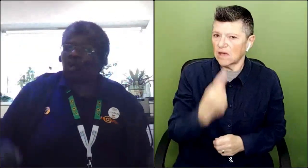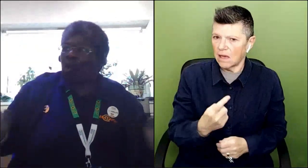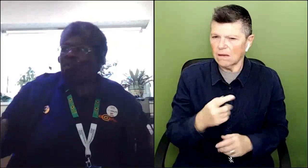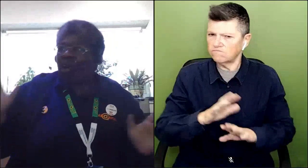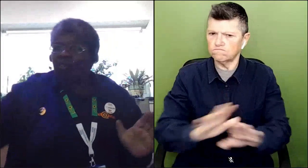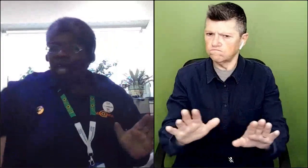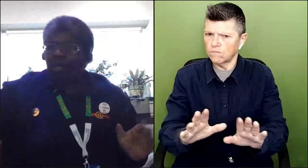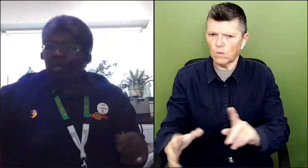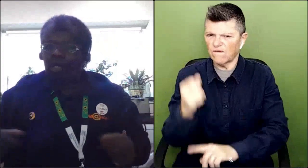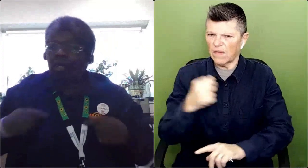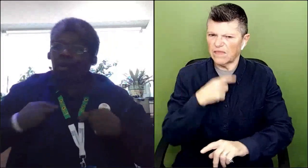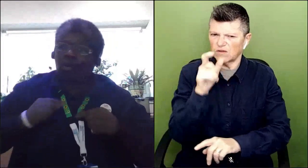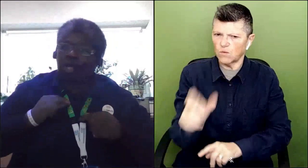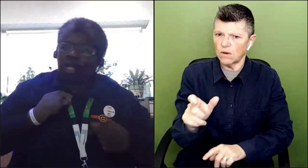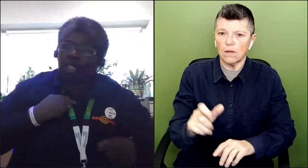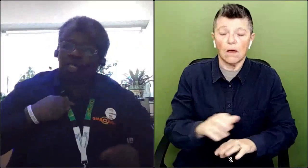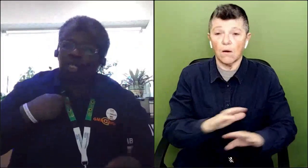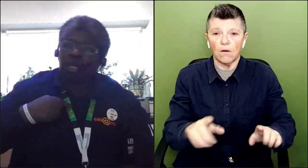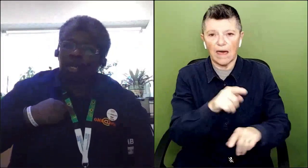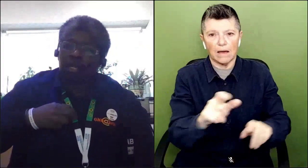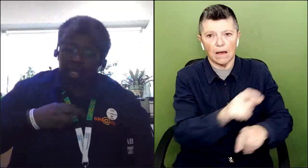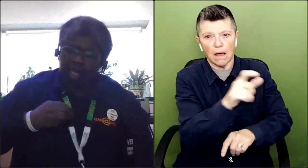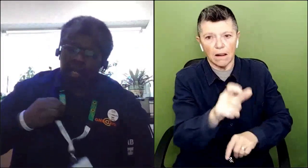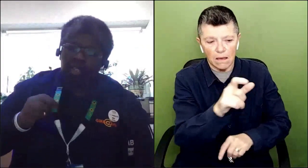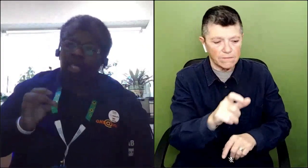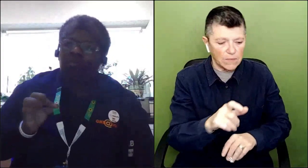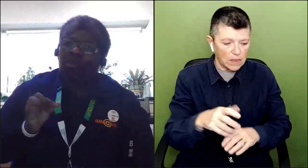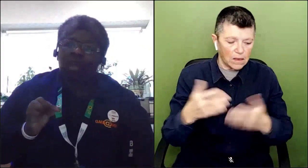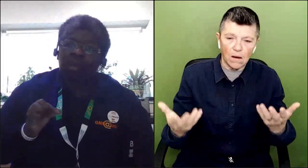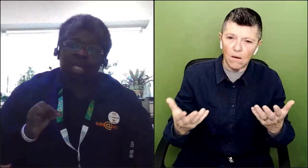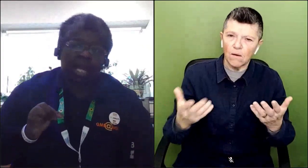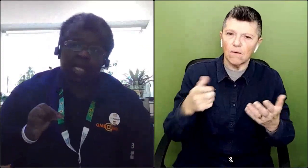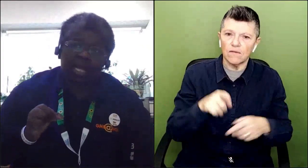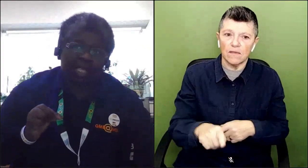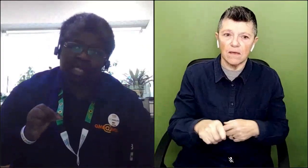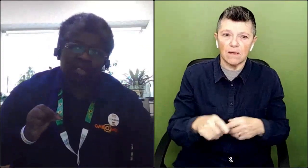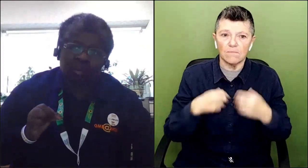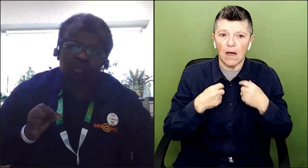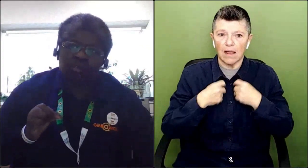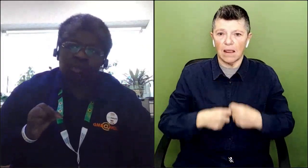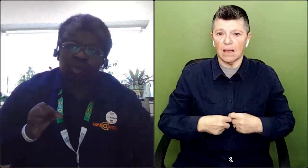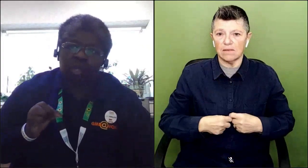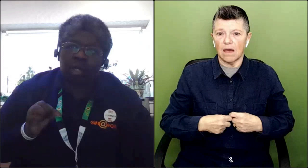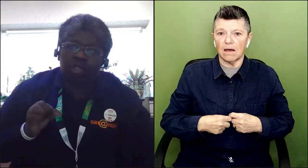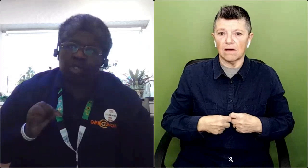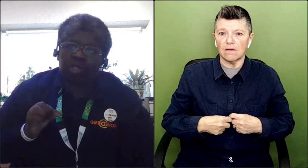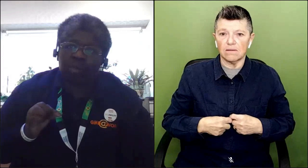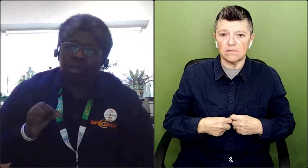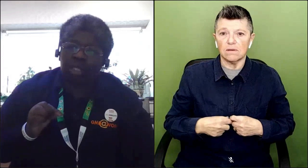we found that colour, or like the laniards I've got around my neck, that hasn't come through somebody's whim.